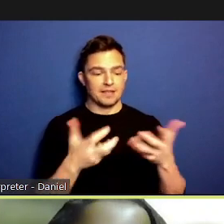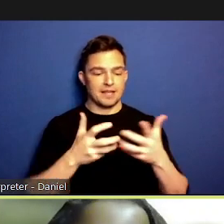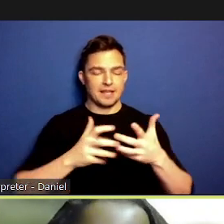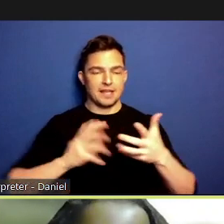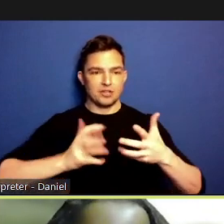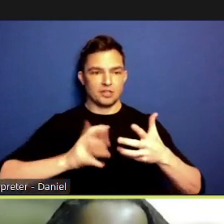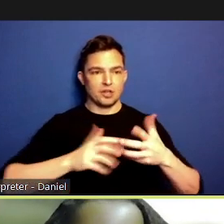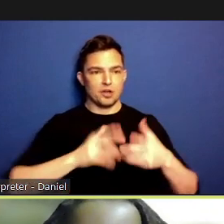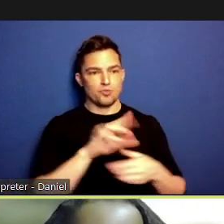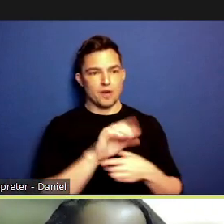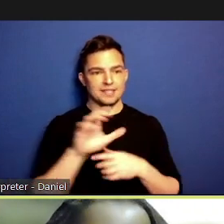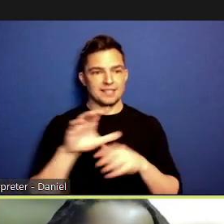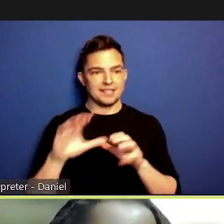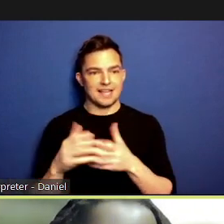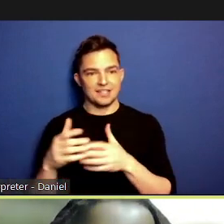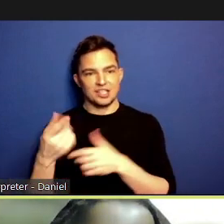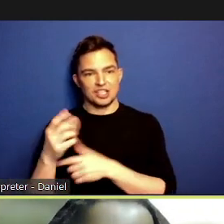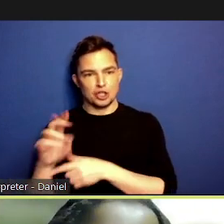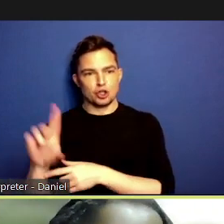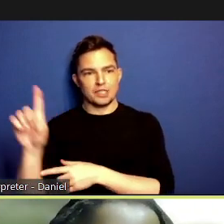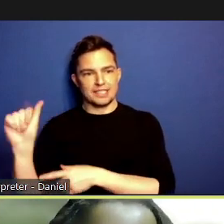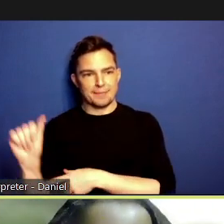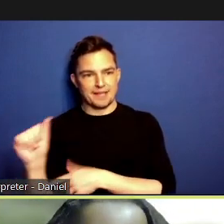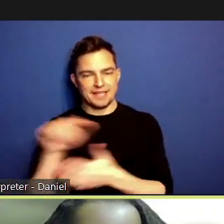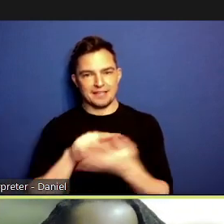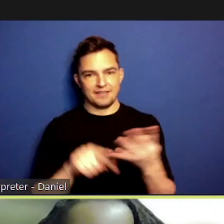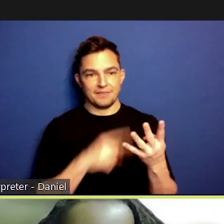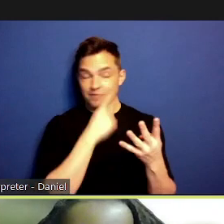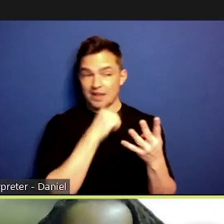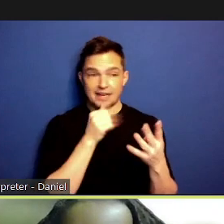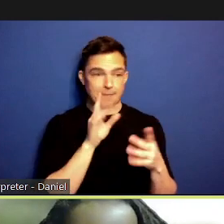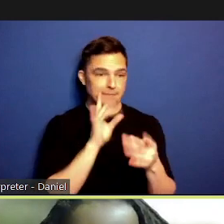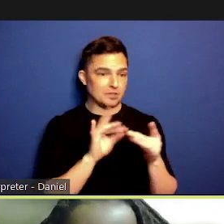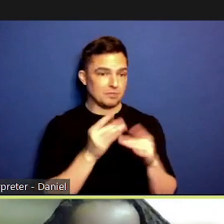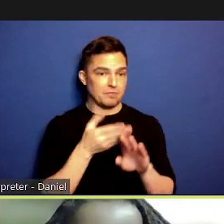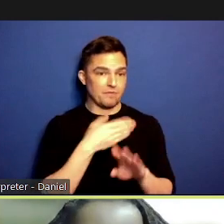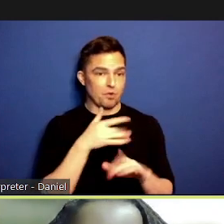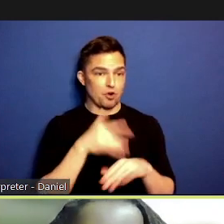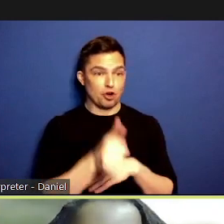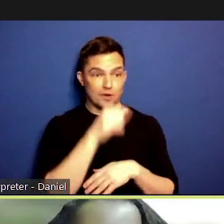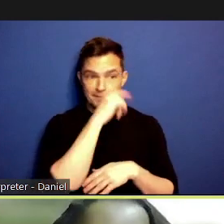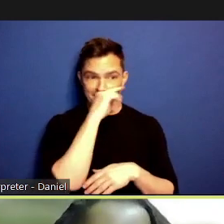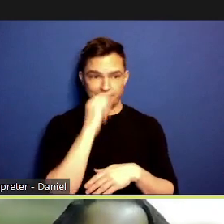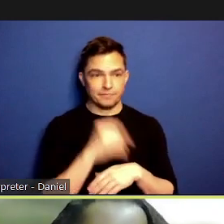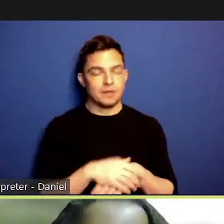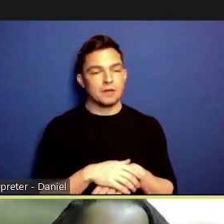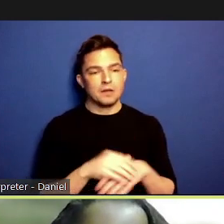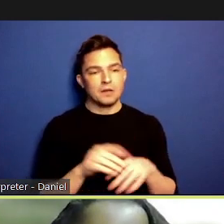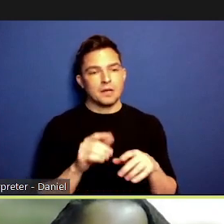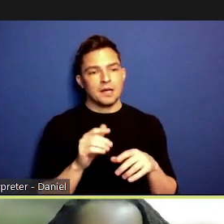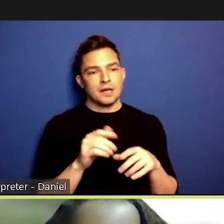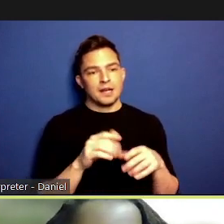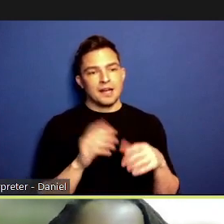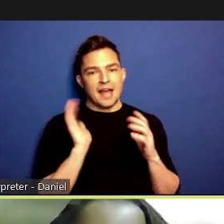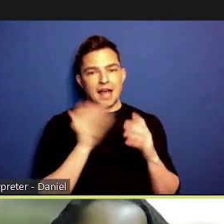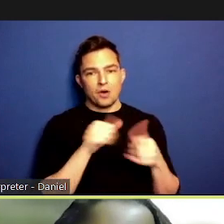gender, and disability. I may not have mentioned earlier, but our area was one that was low-income.